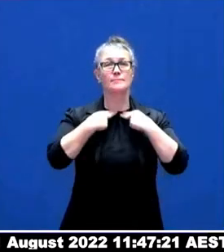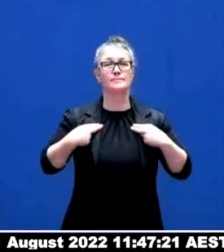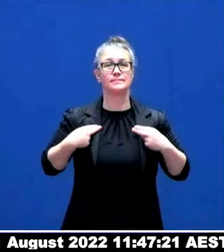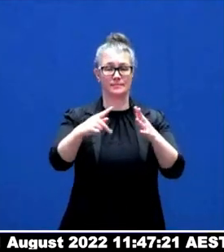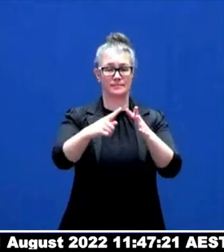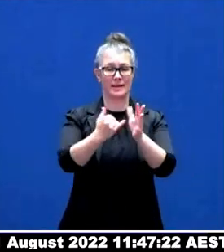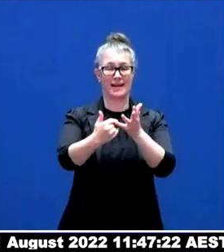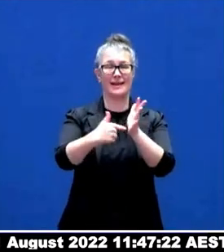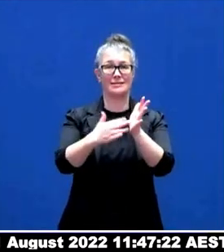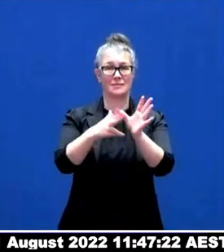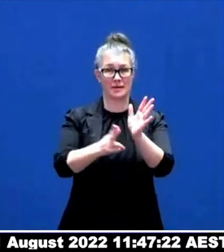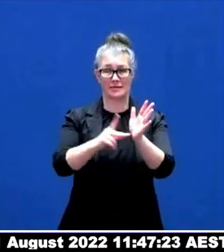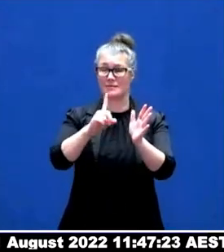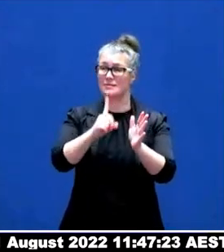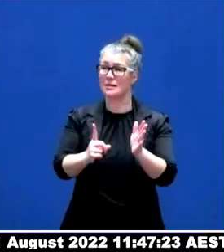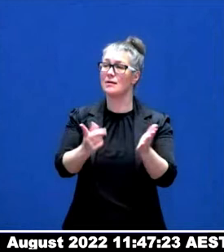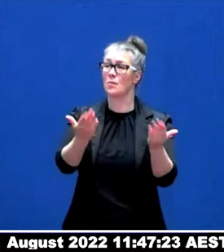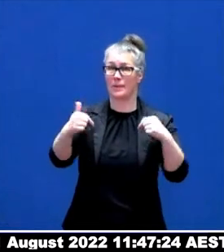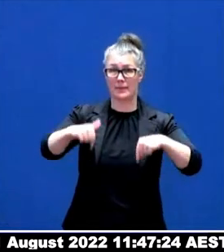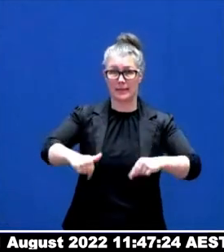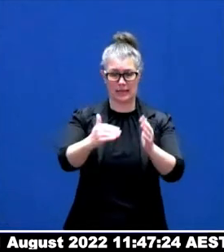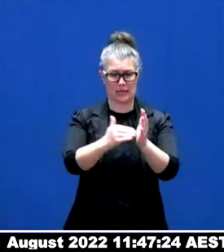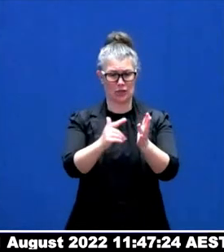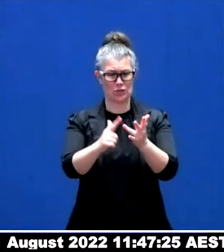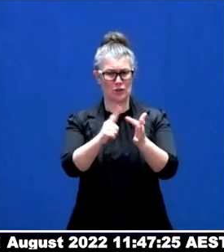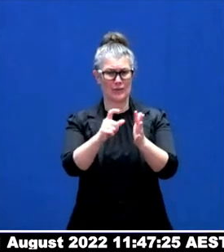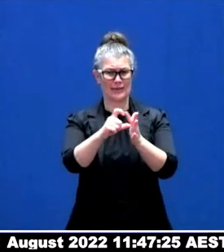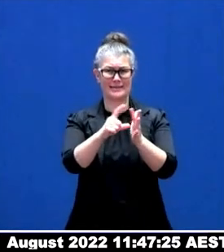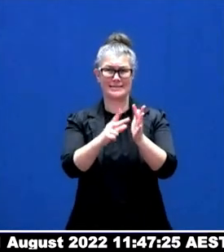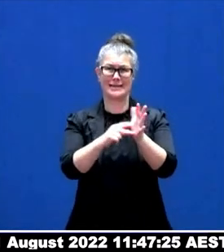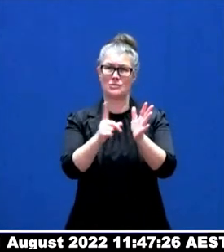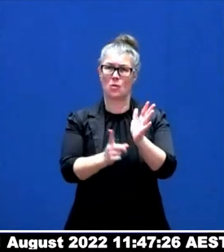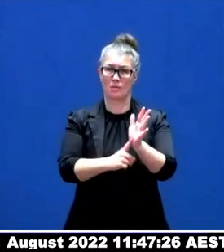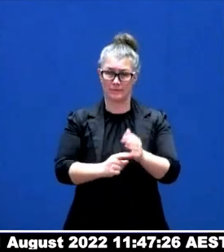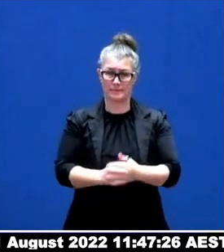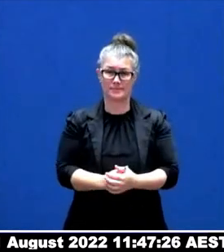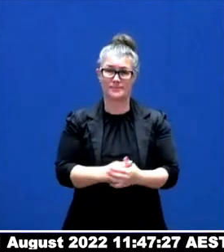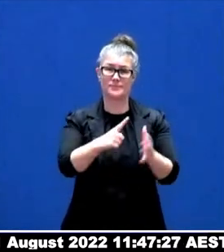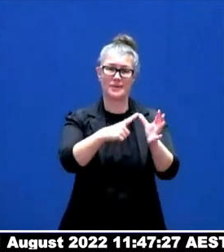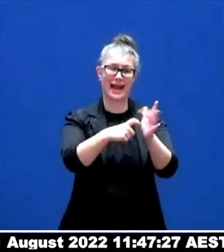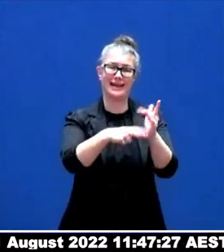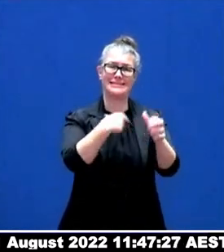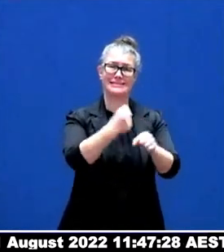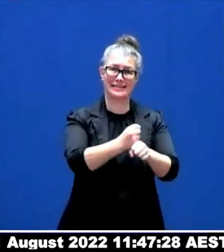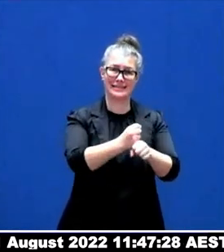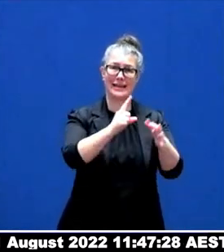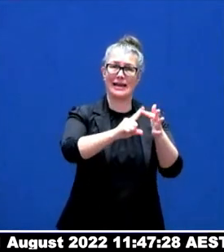So, I welcome Ms Zoe Dendle, and Zoe Dendle is the Acting Executive Director of Housing